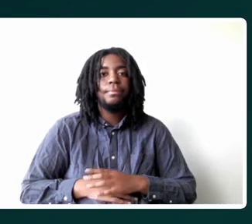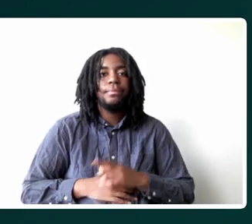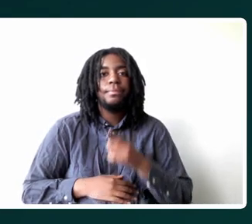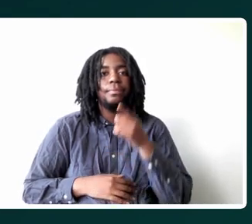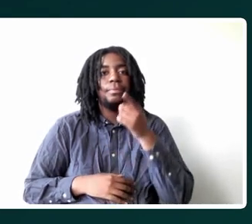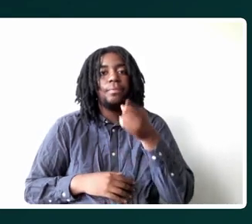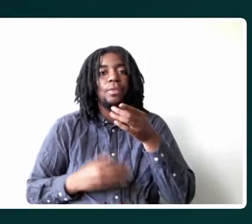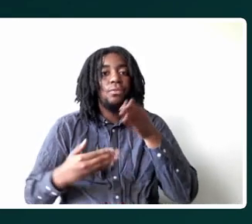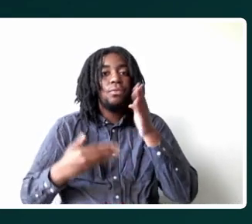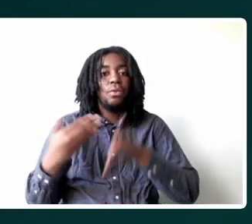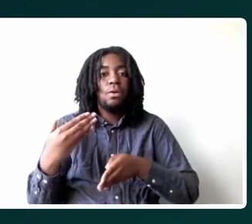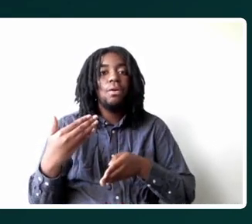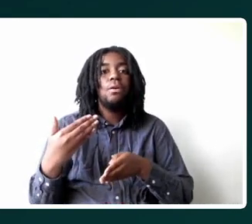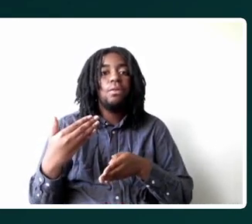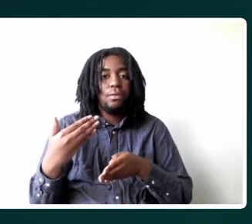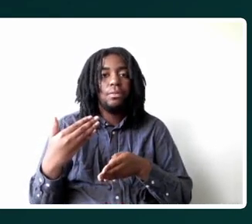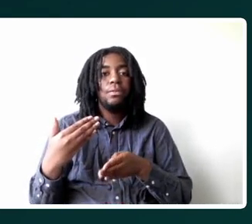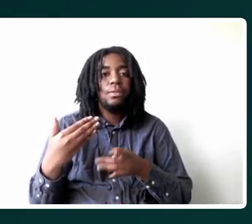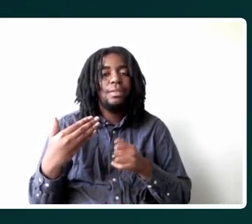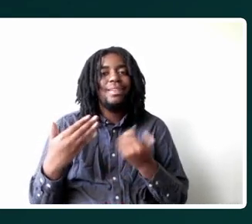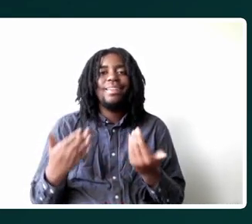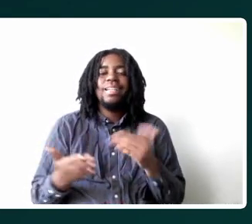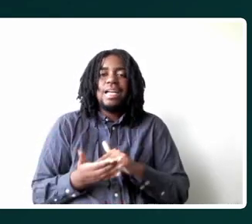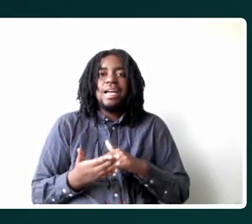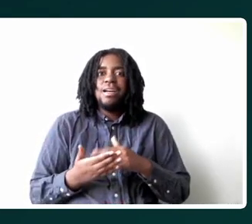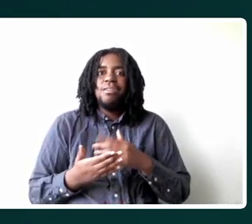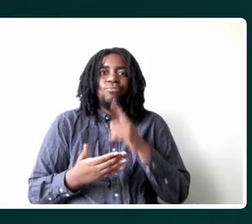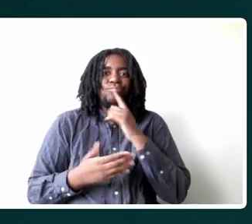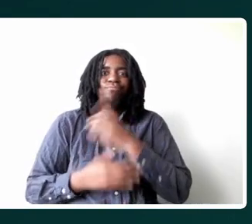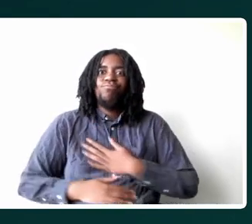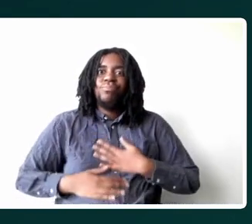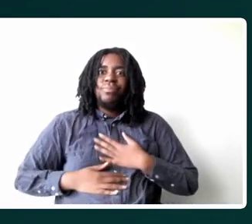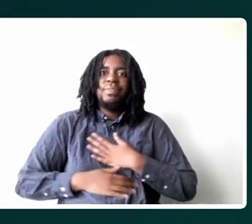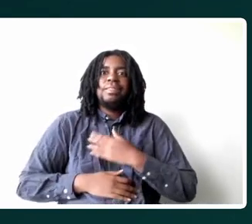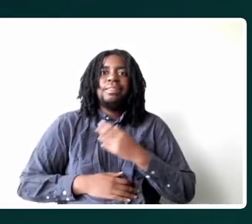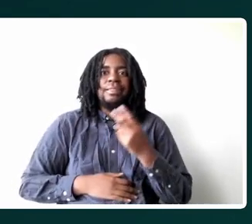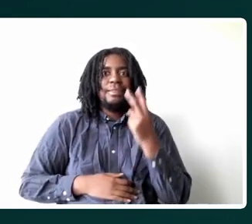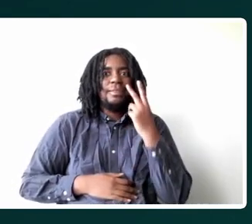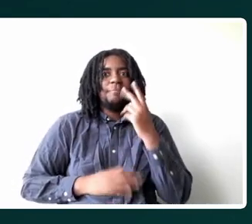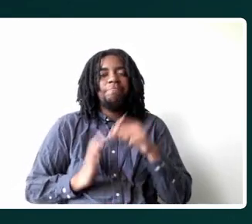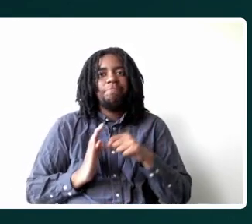we were again pleased to see how meaningful the experience of telling those stories and